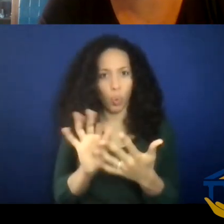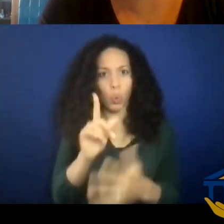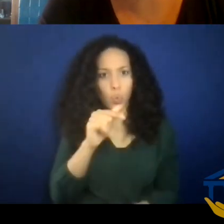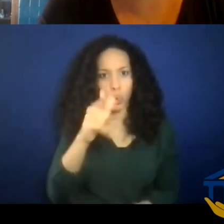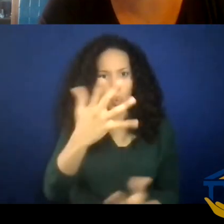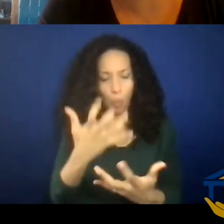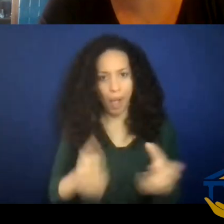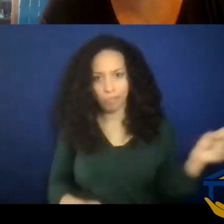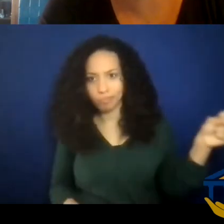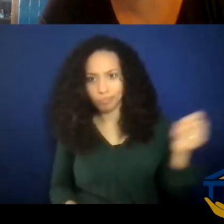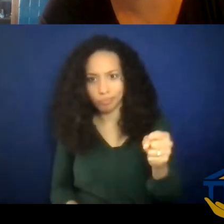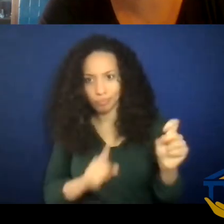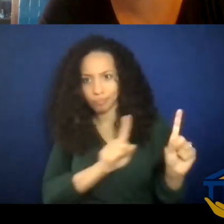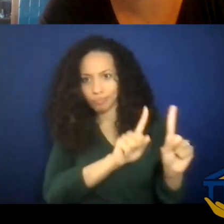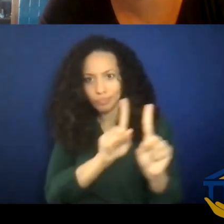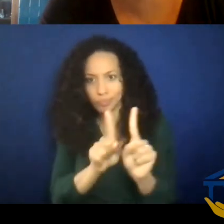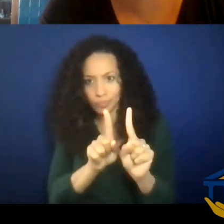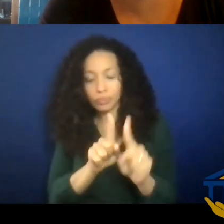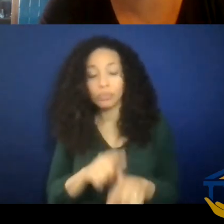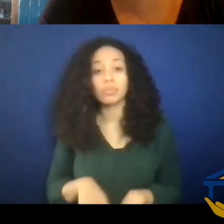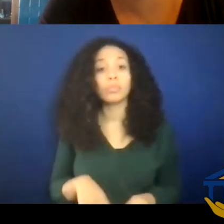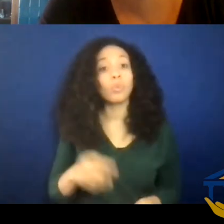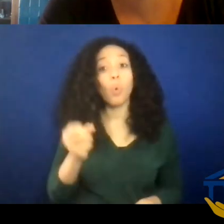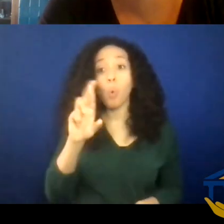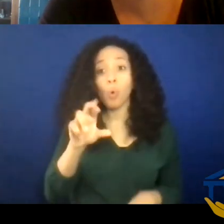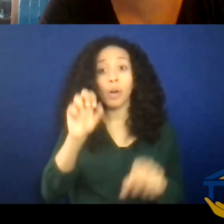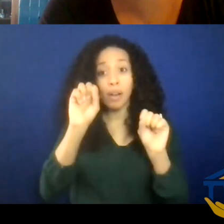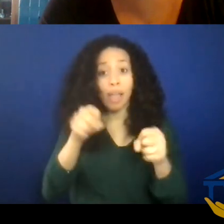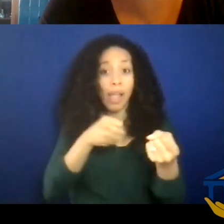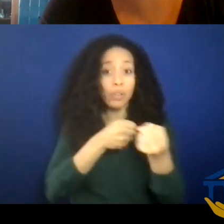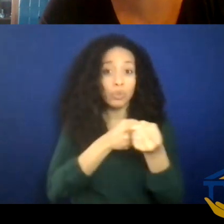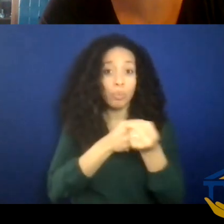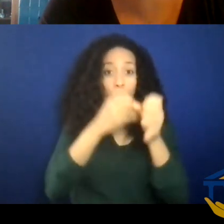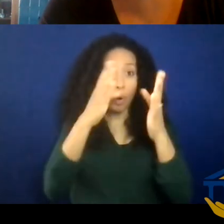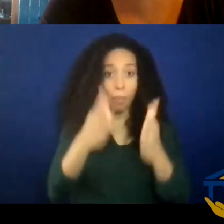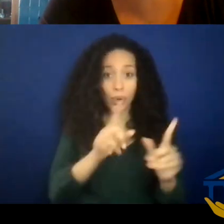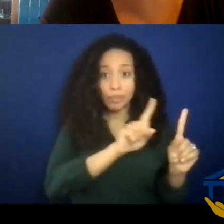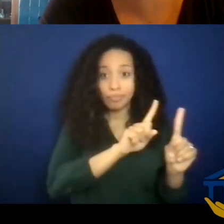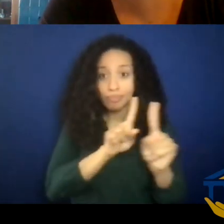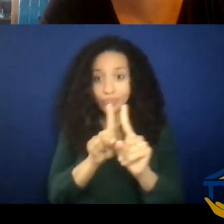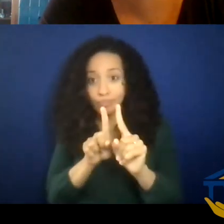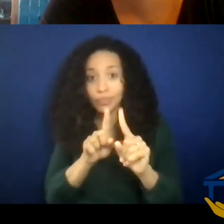also bring a support person or a family member, if you feel like that will help you at the meeting